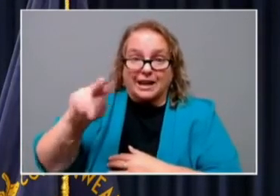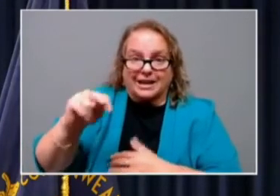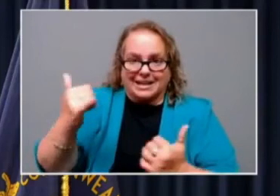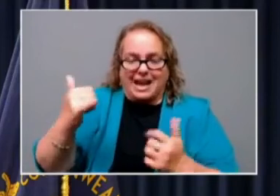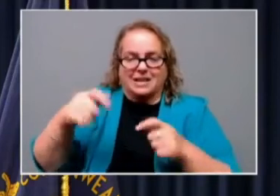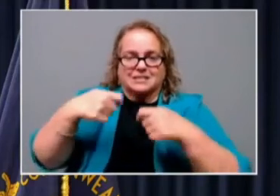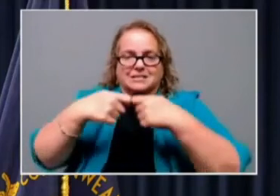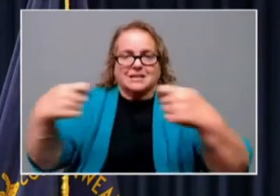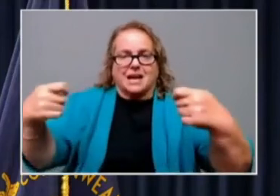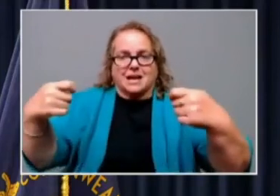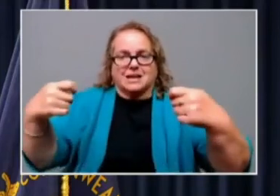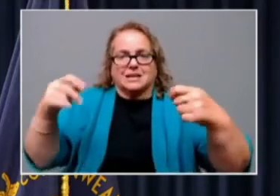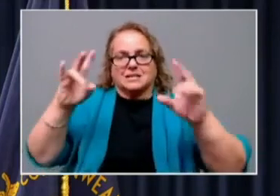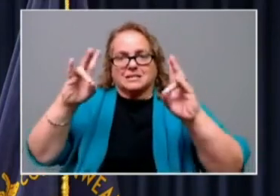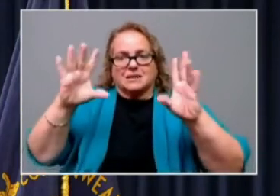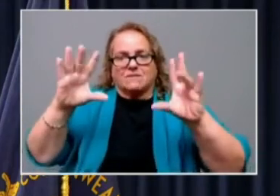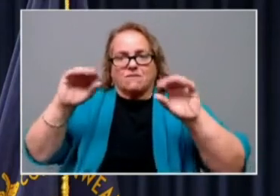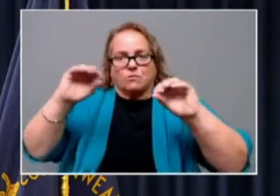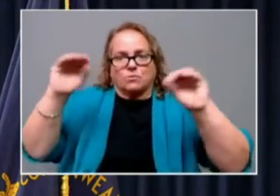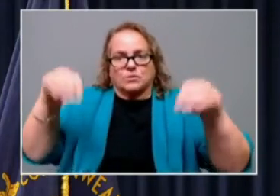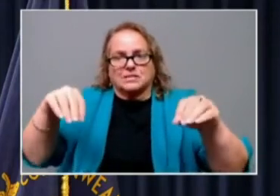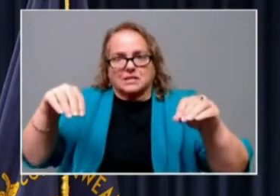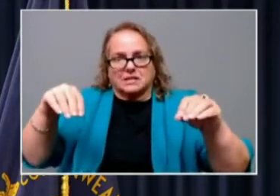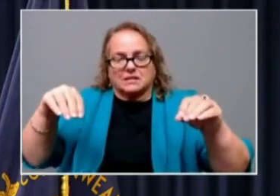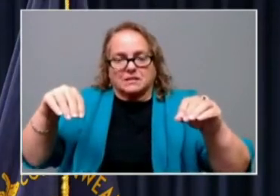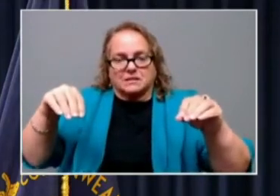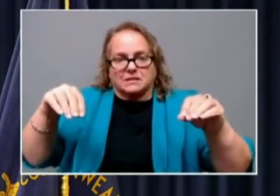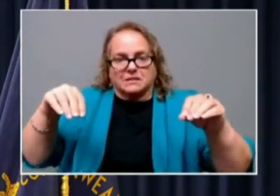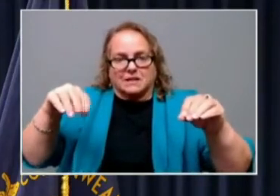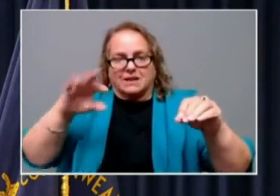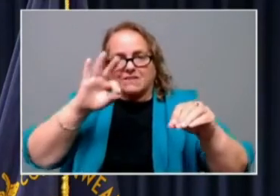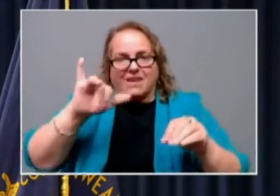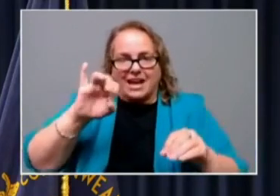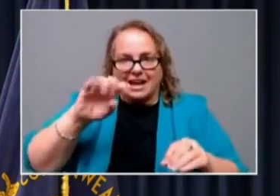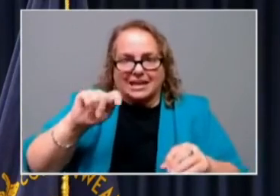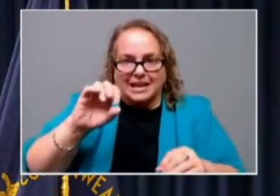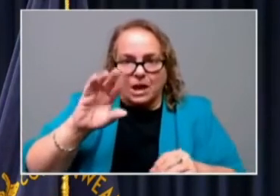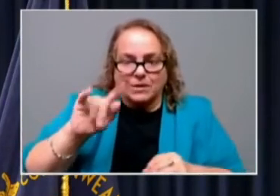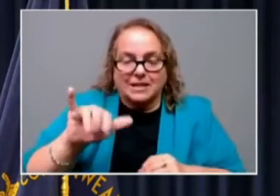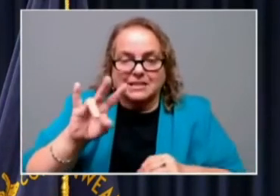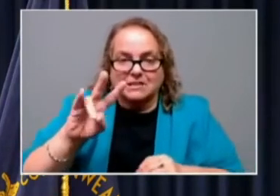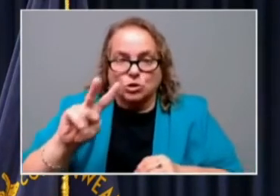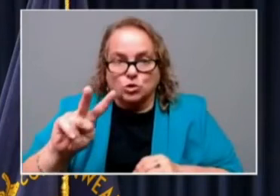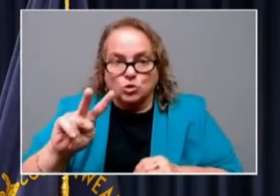75% apiece Fayette County up to 72 Boone at 67 and making its first entry